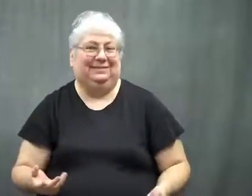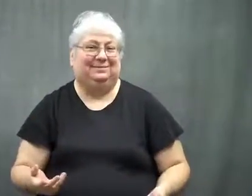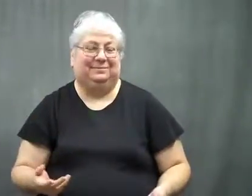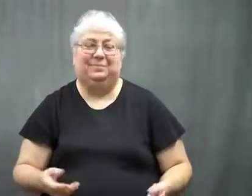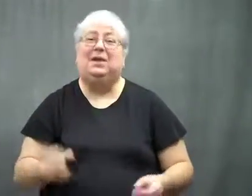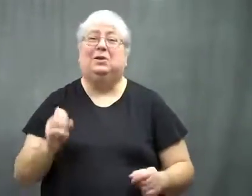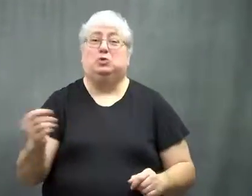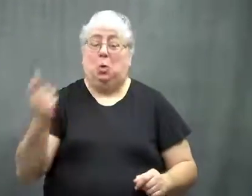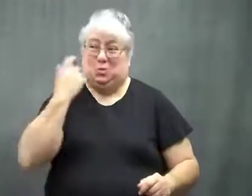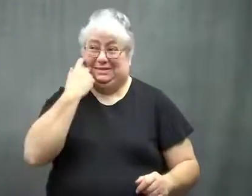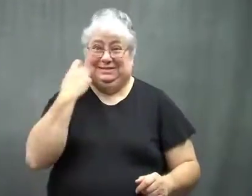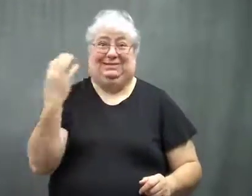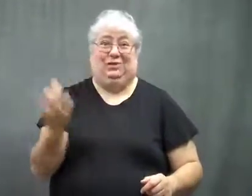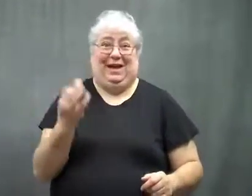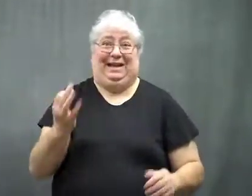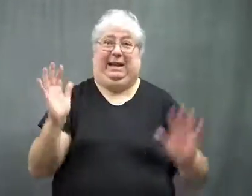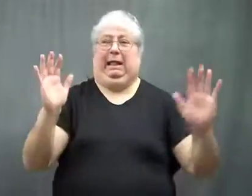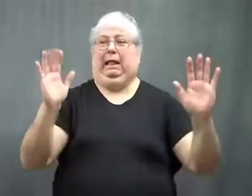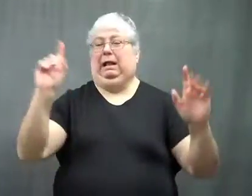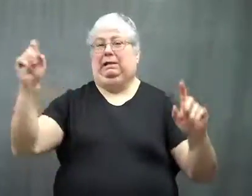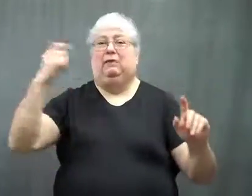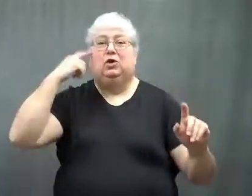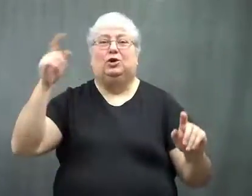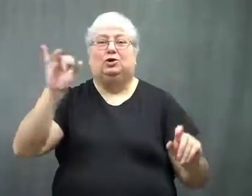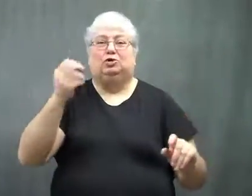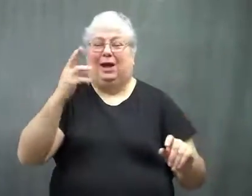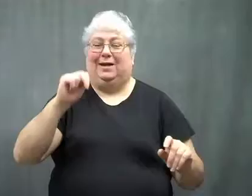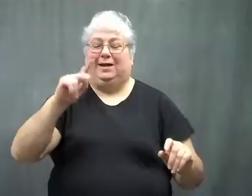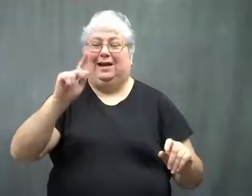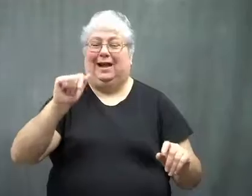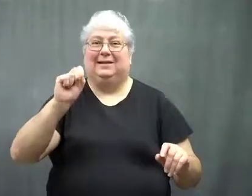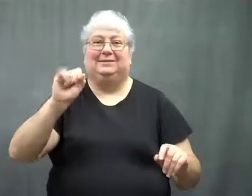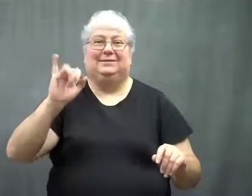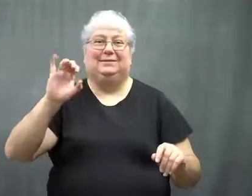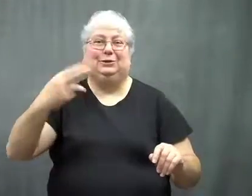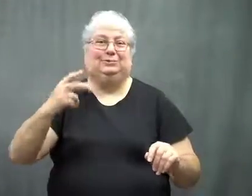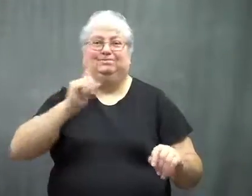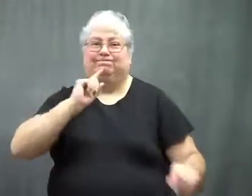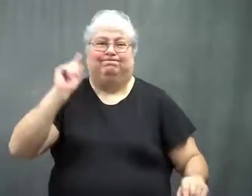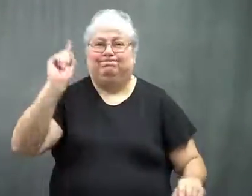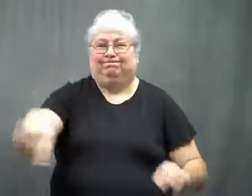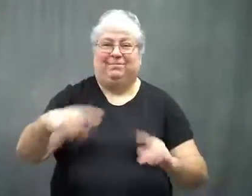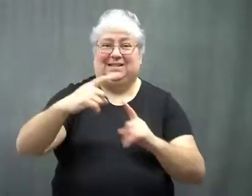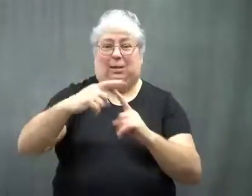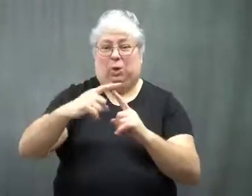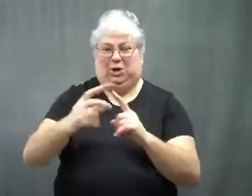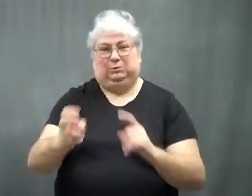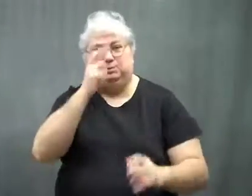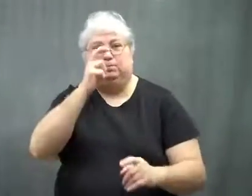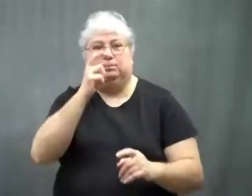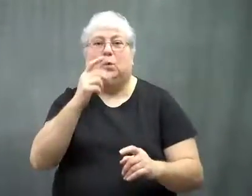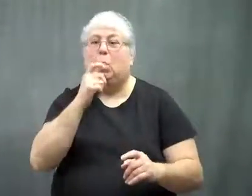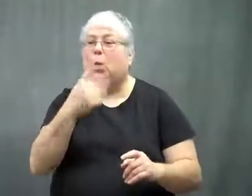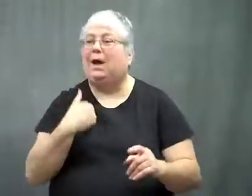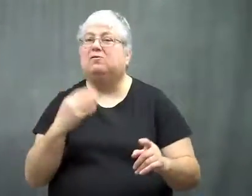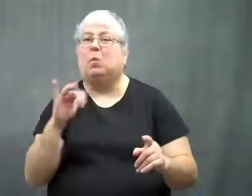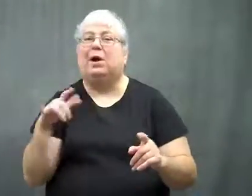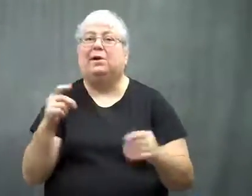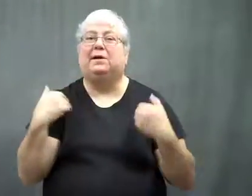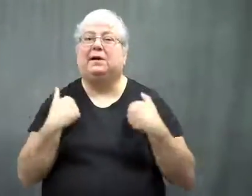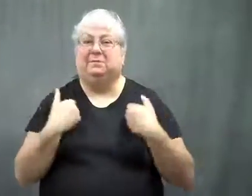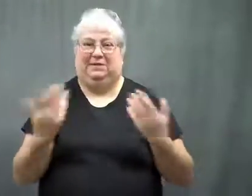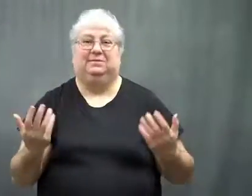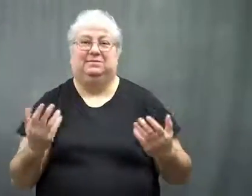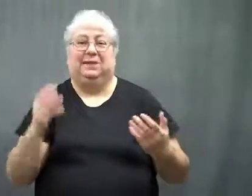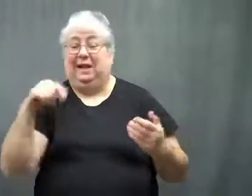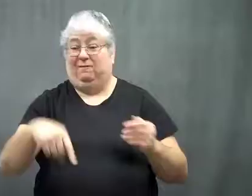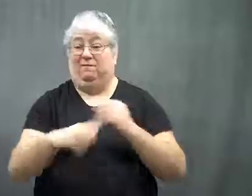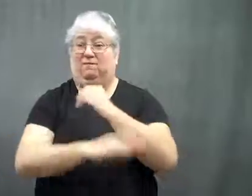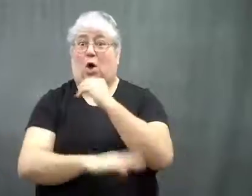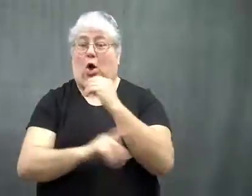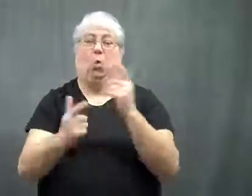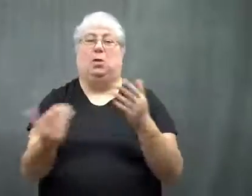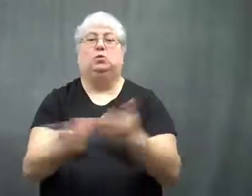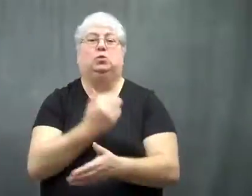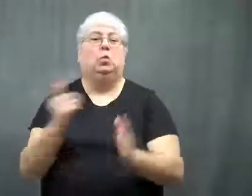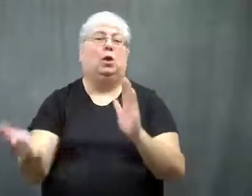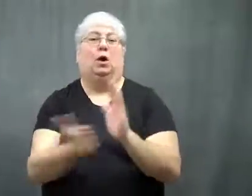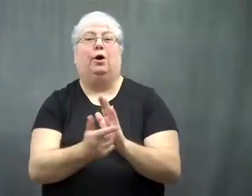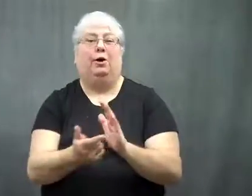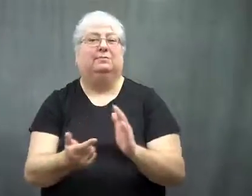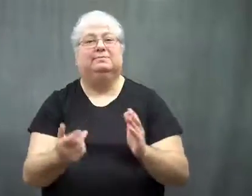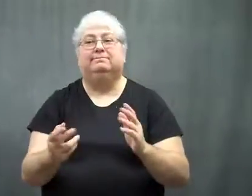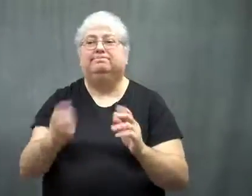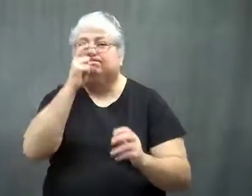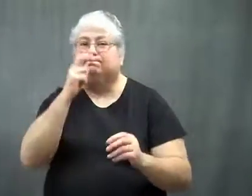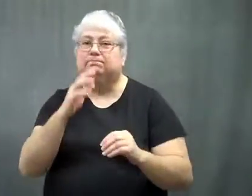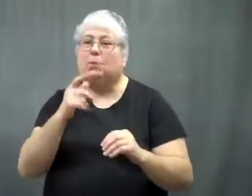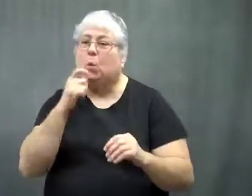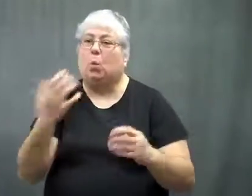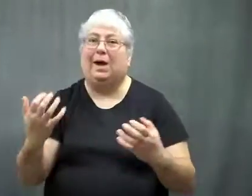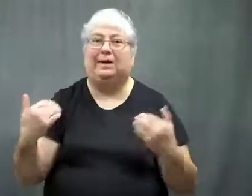Last Friday, Governor John Kasich ordered temporary restrictions.